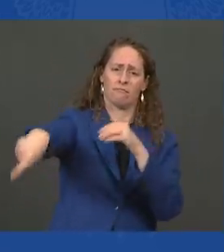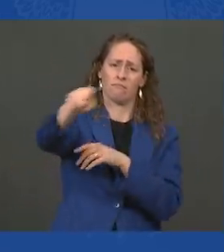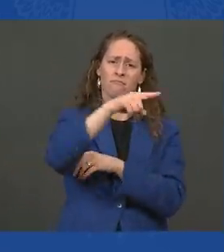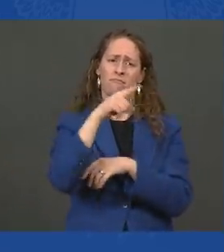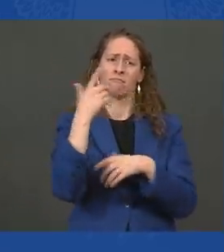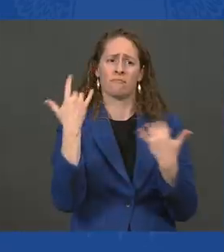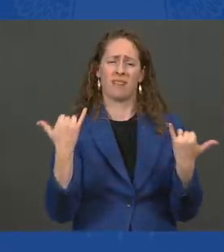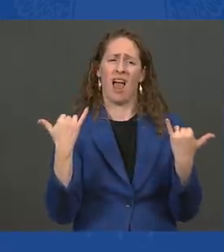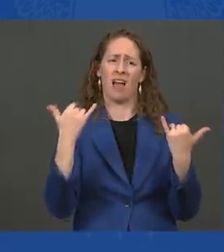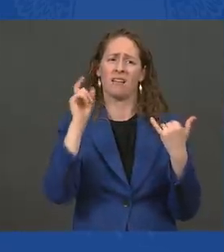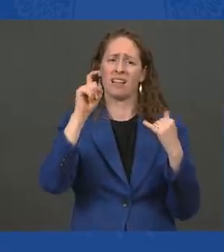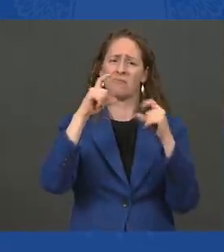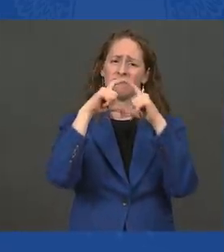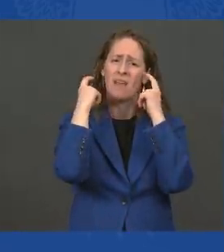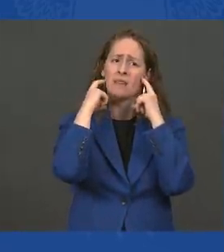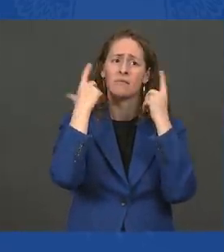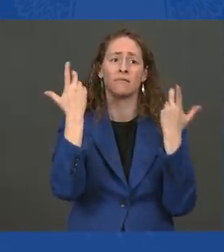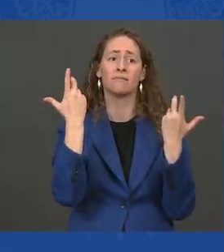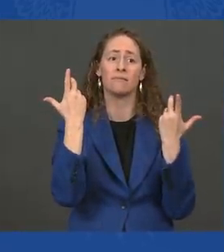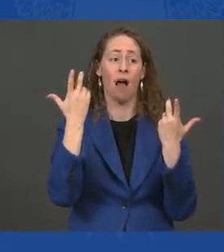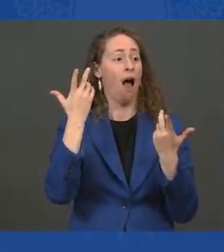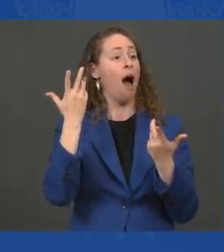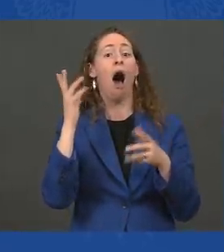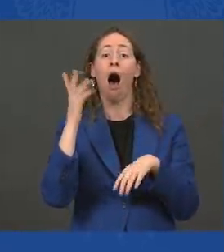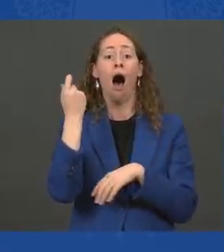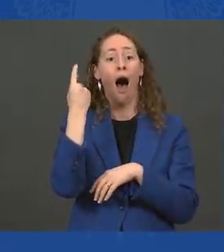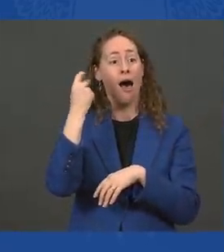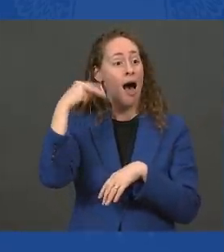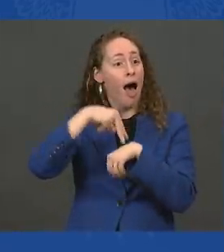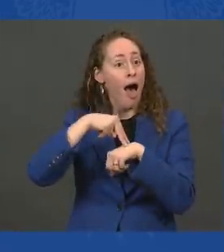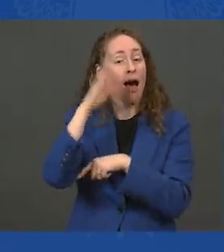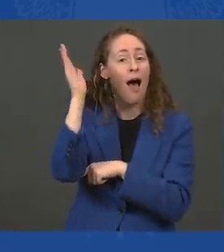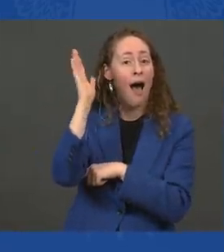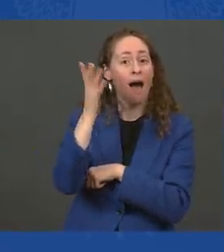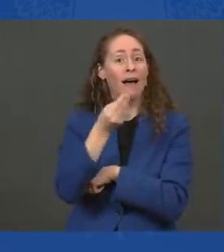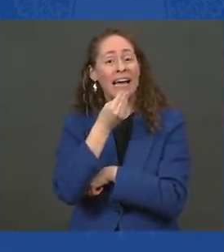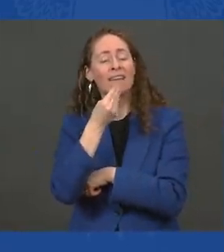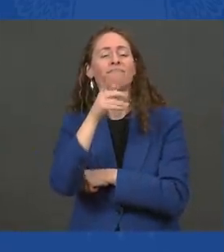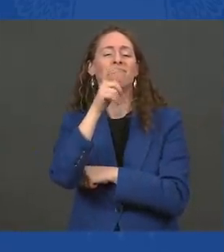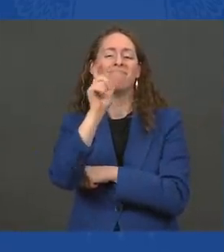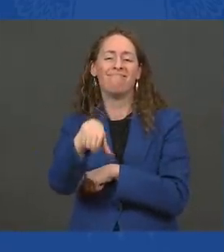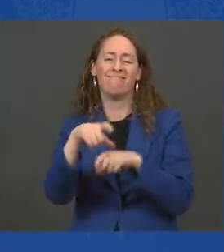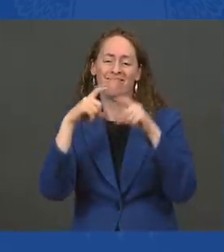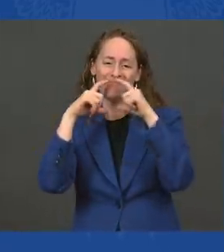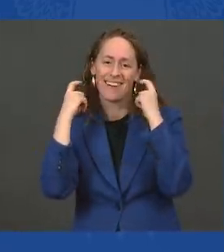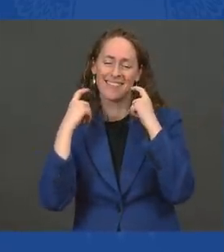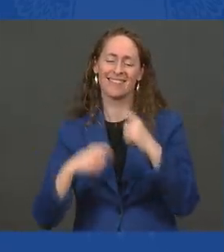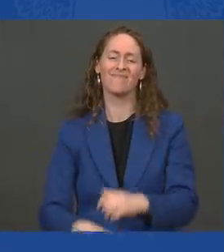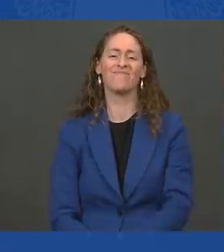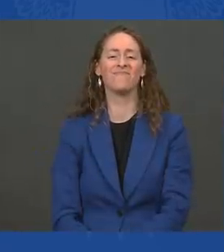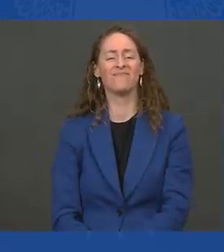And secondly, the degree of the spread impacts